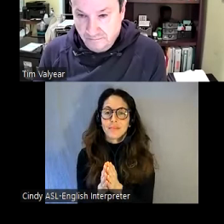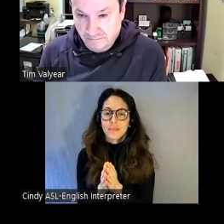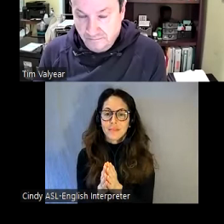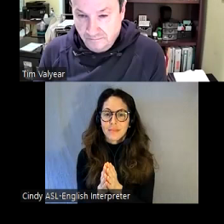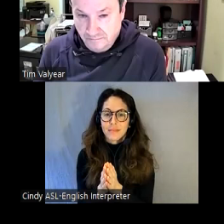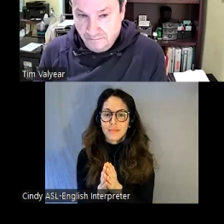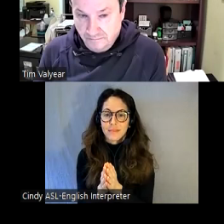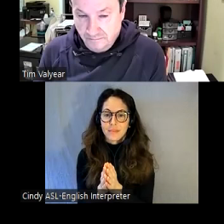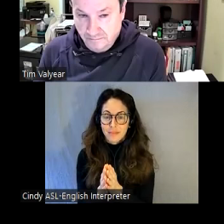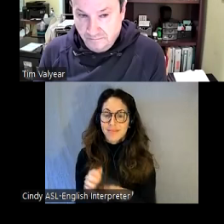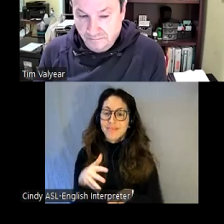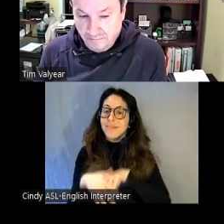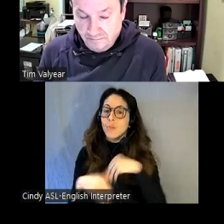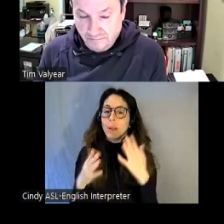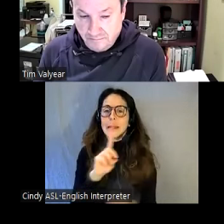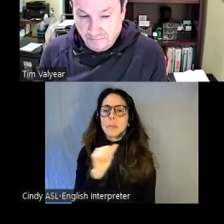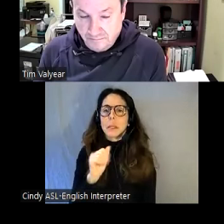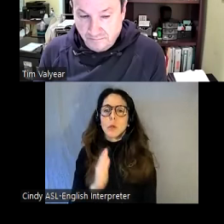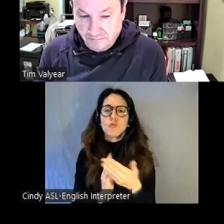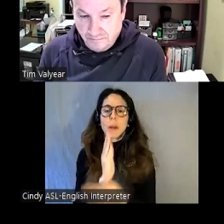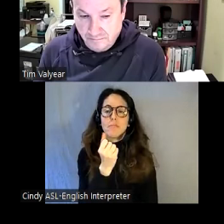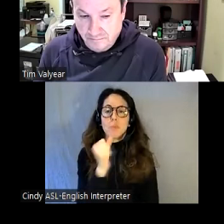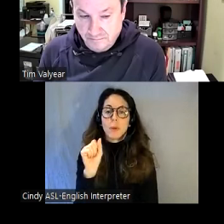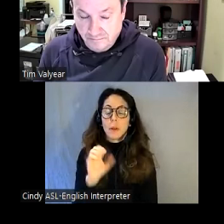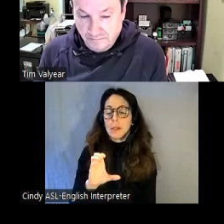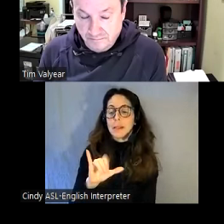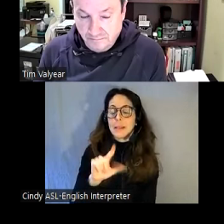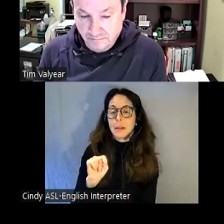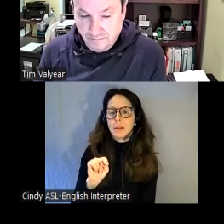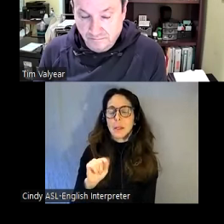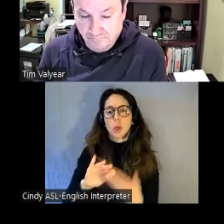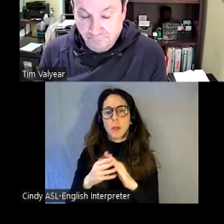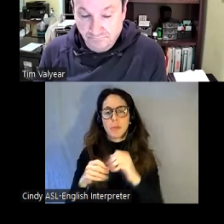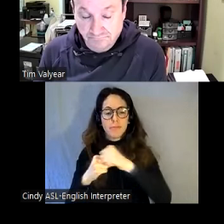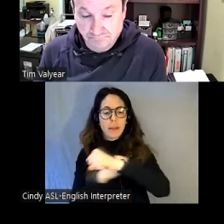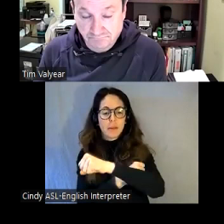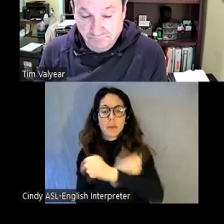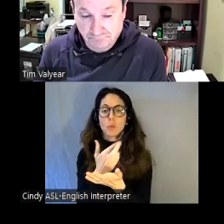briefly about us. The Center for Independent Living in